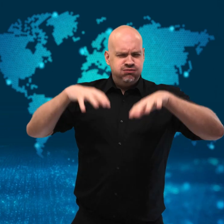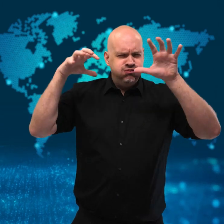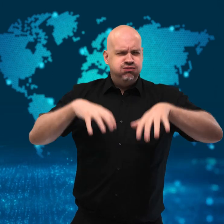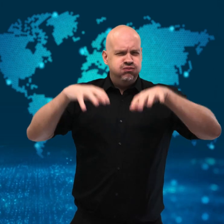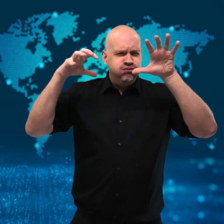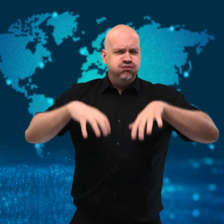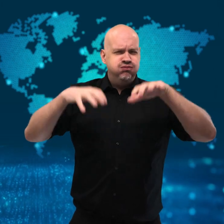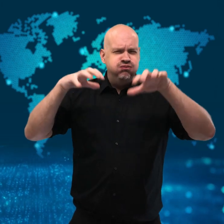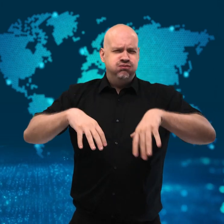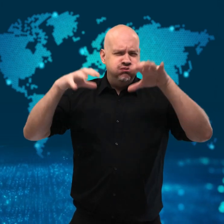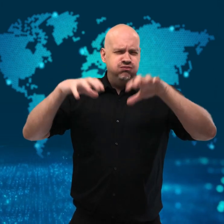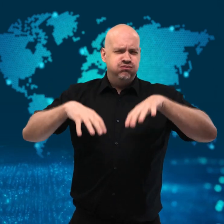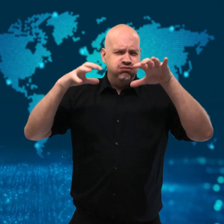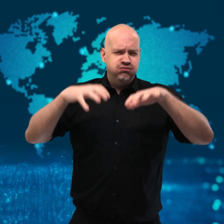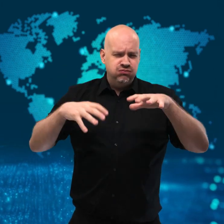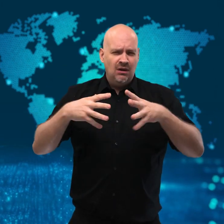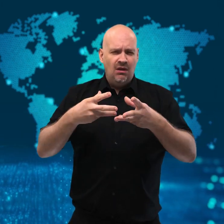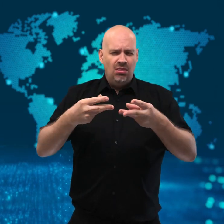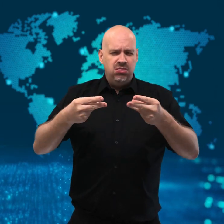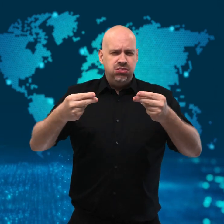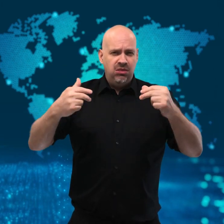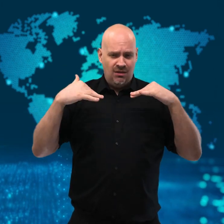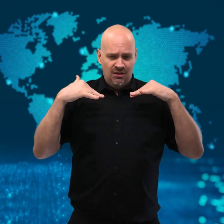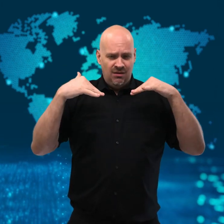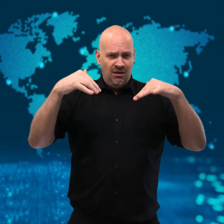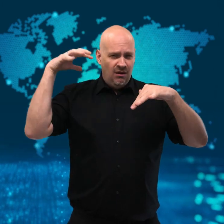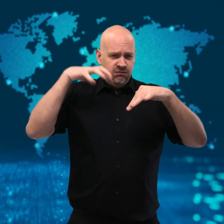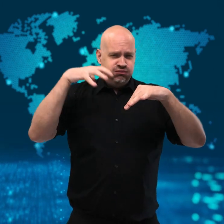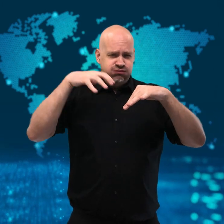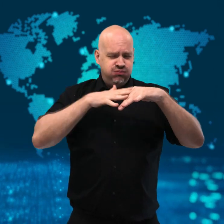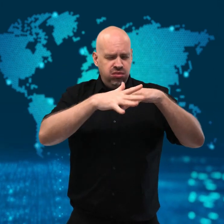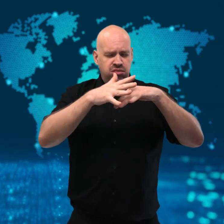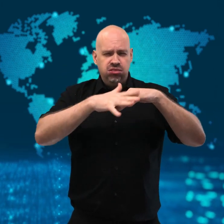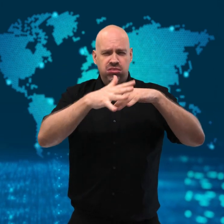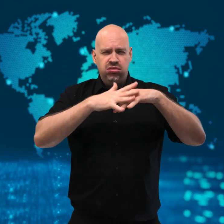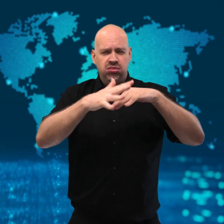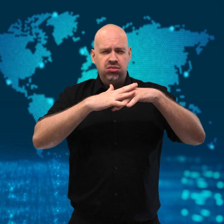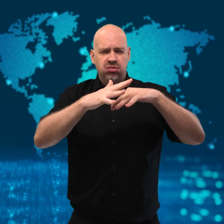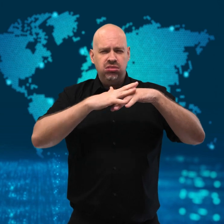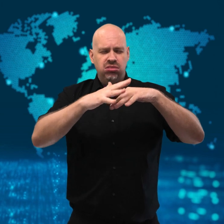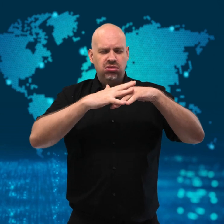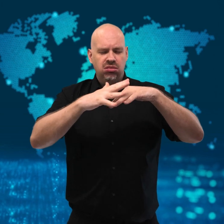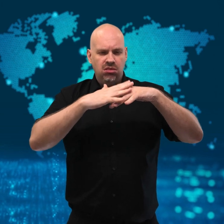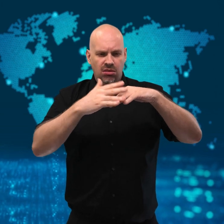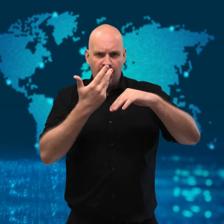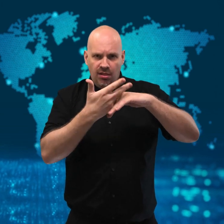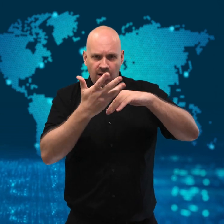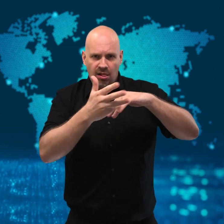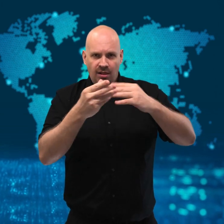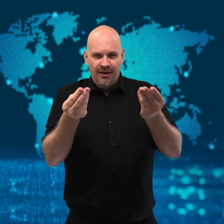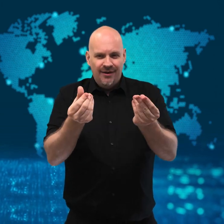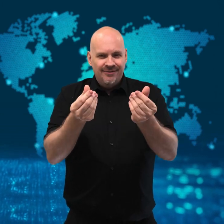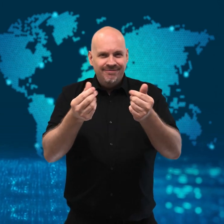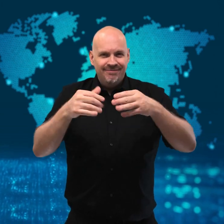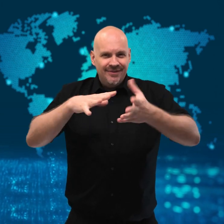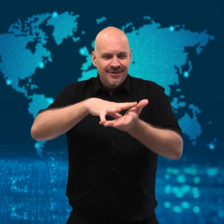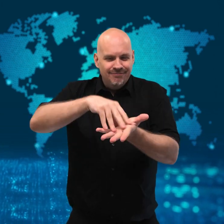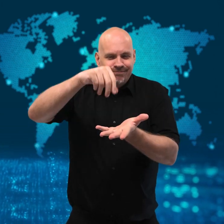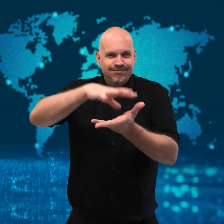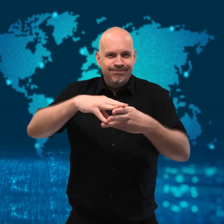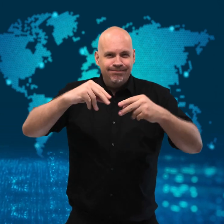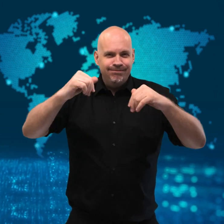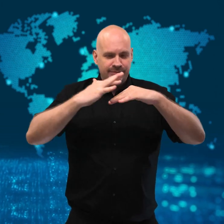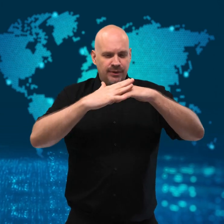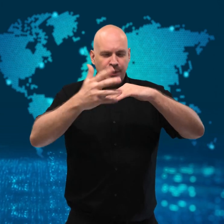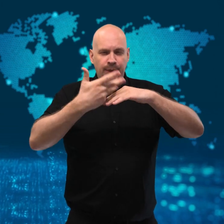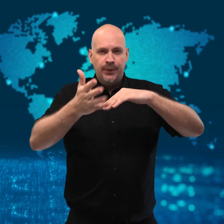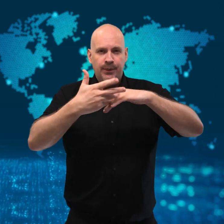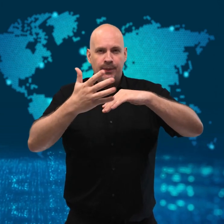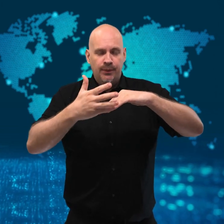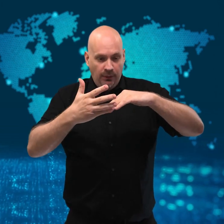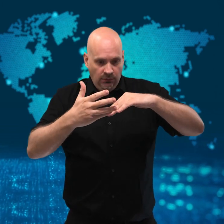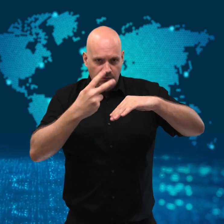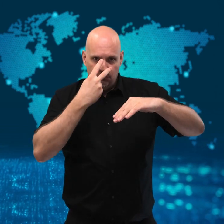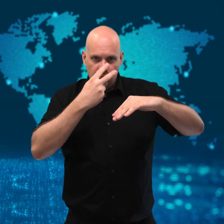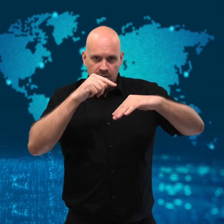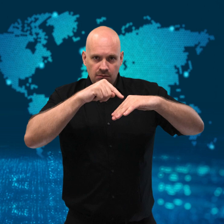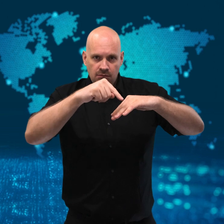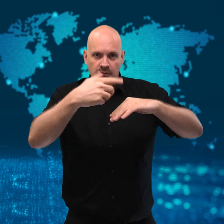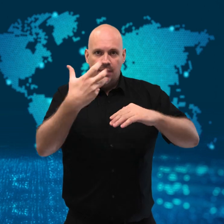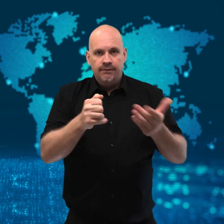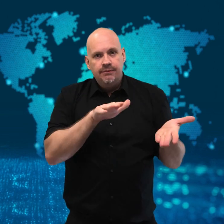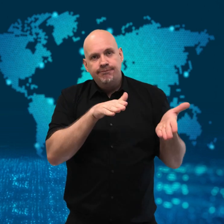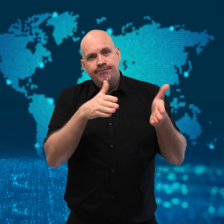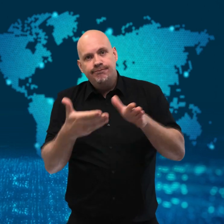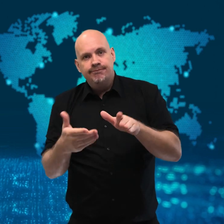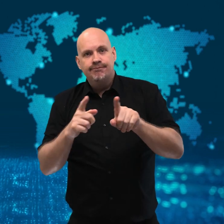placed in sand graves on the Ganges River banks in northern India.